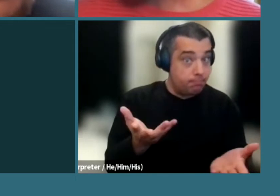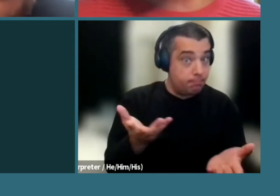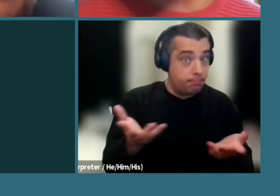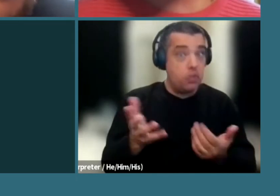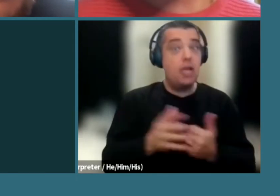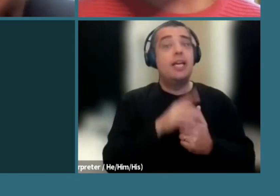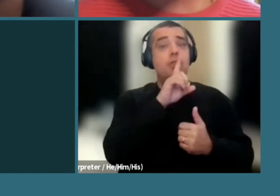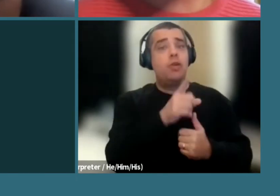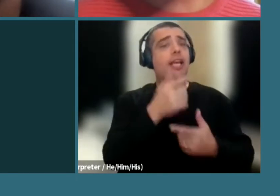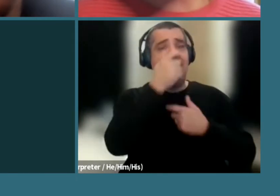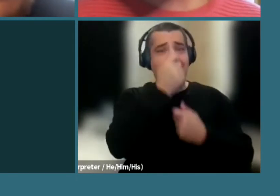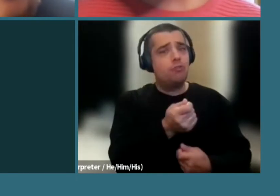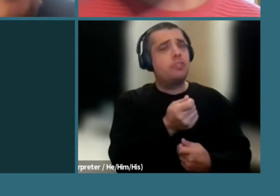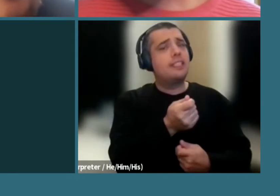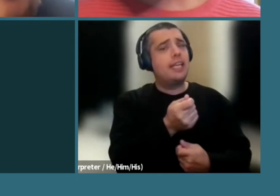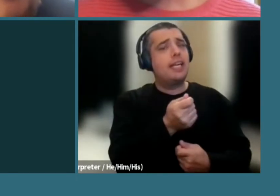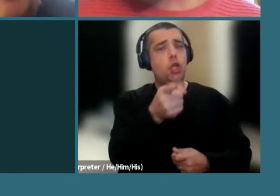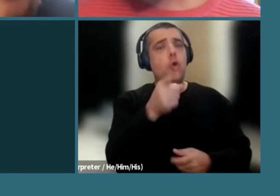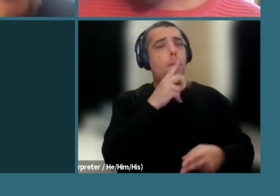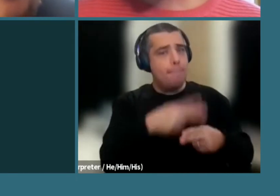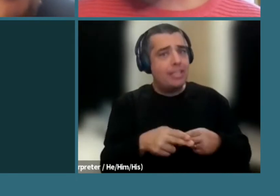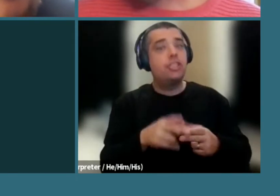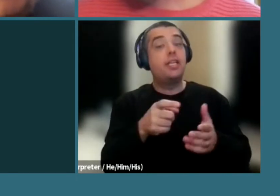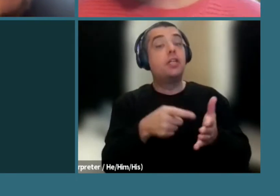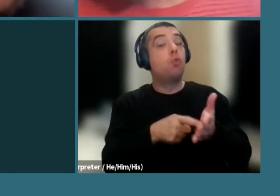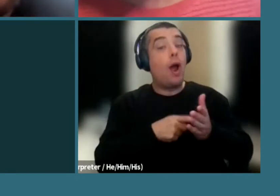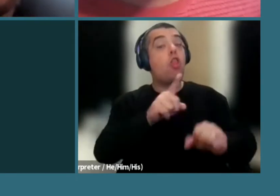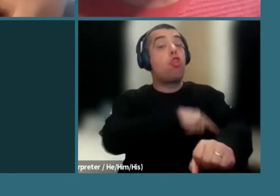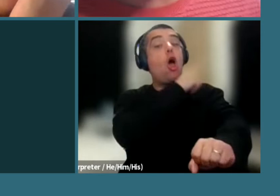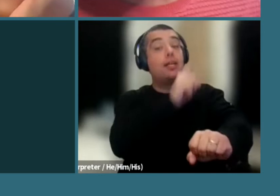It's interesting that you say it took you longer to write the objects.